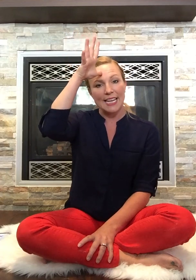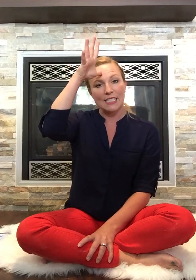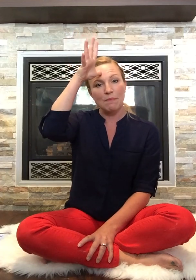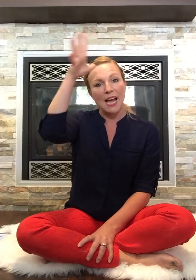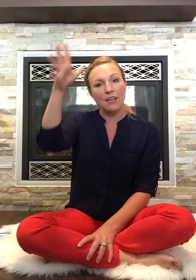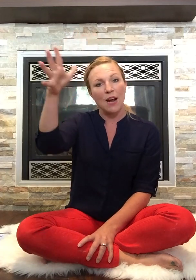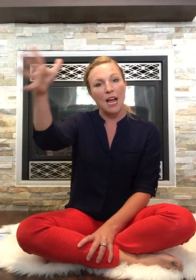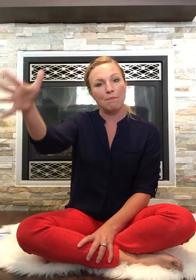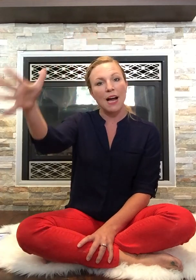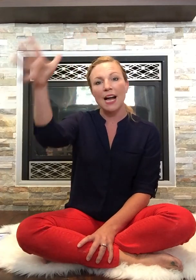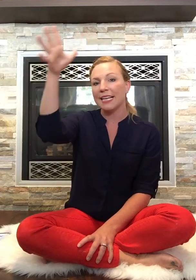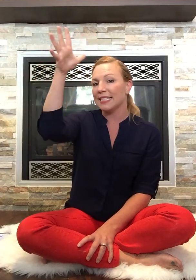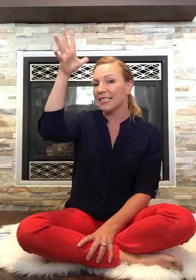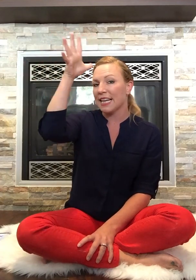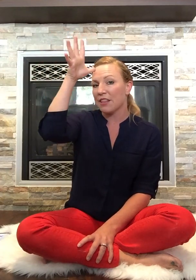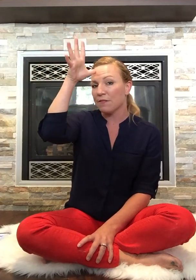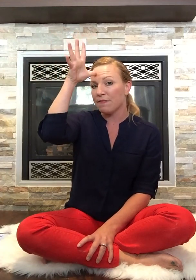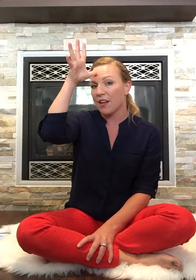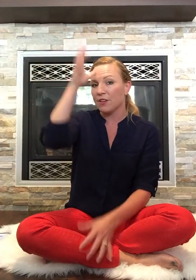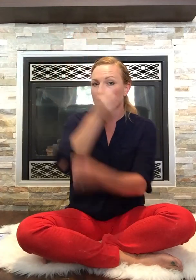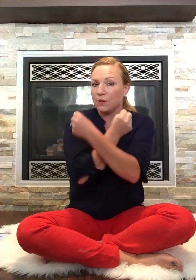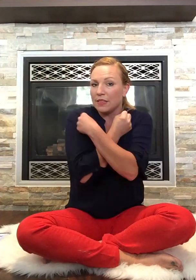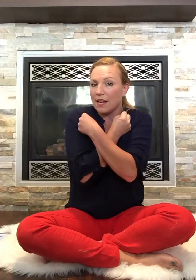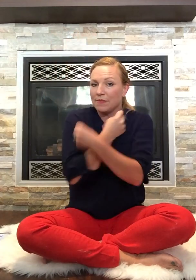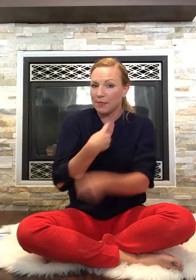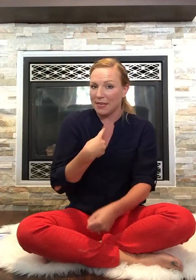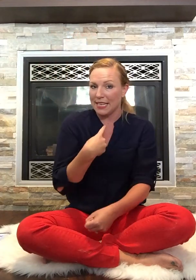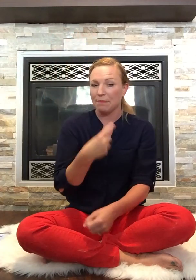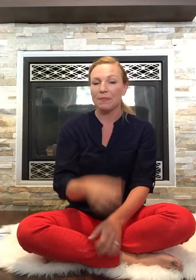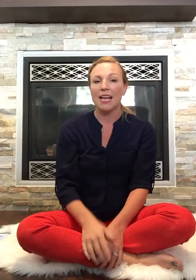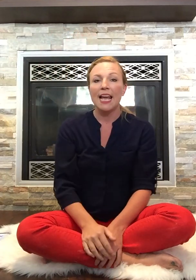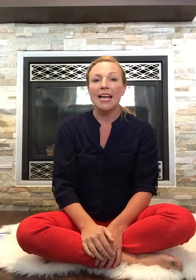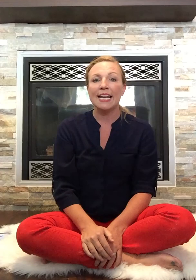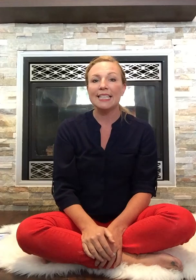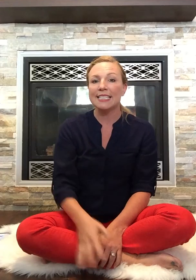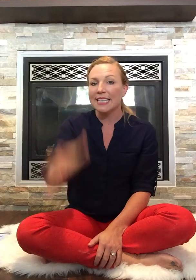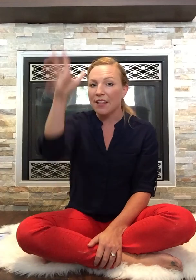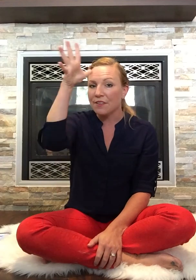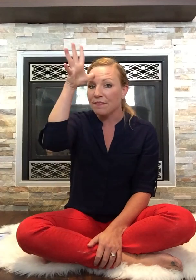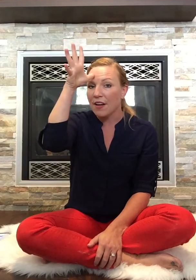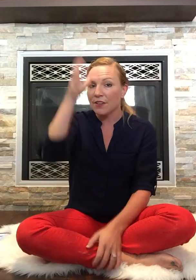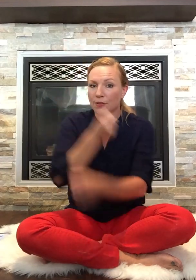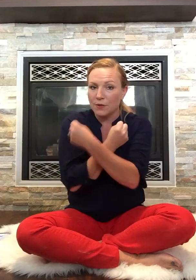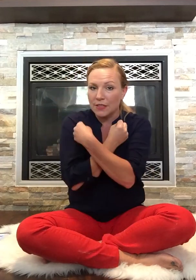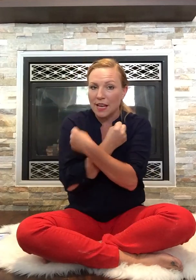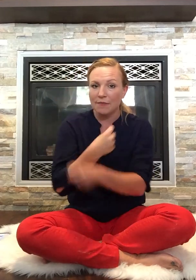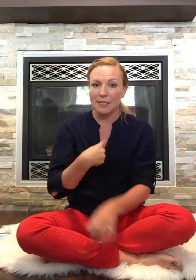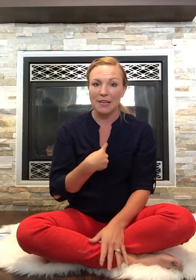he's my GRANDPA, he's another FATHER who LOVES ME, he's another FATHER who LOVES ME.